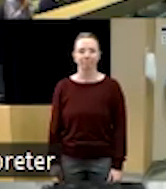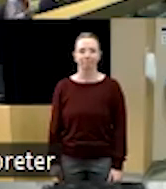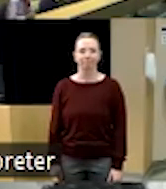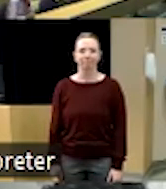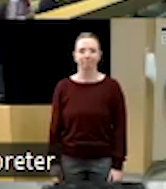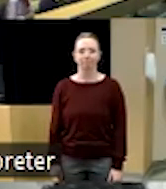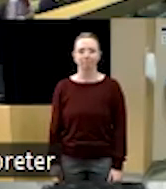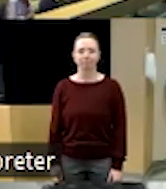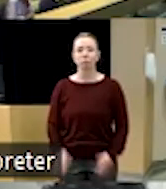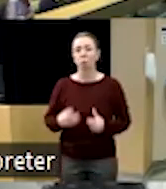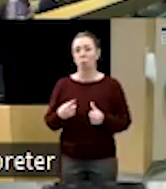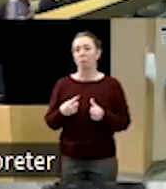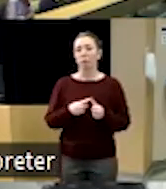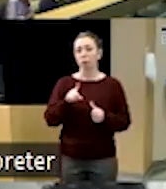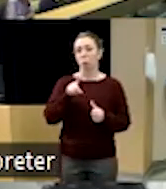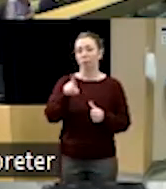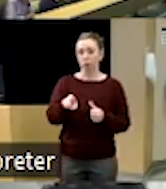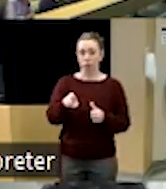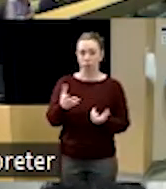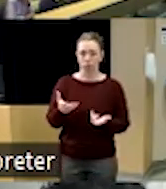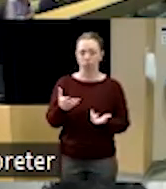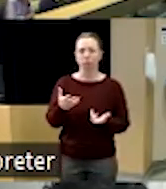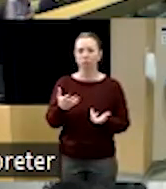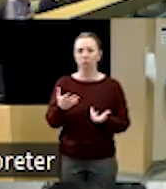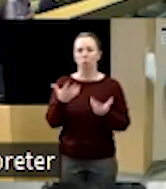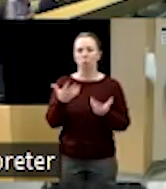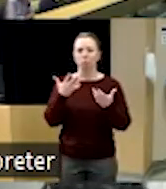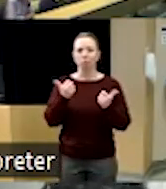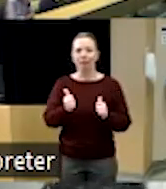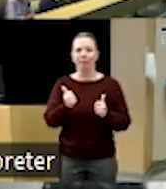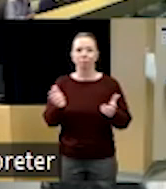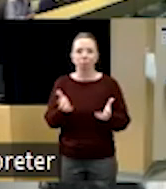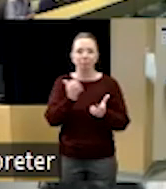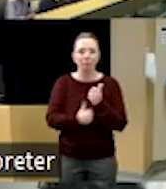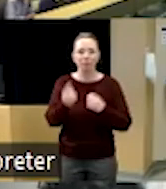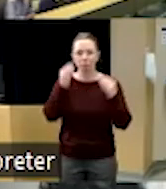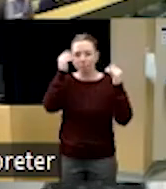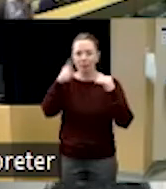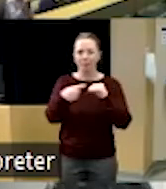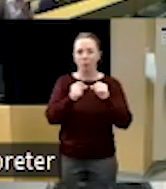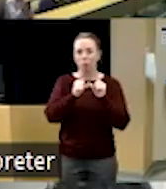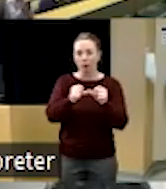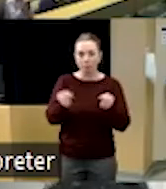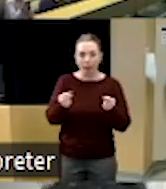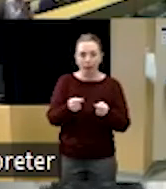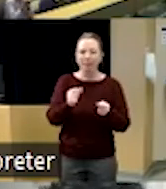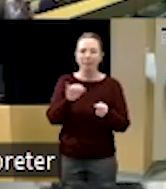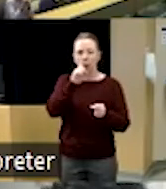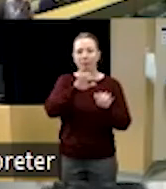um so the first question is just to get everybody on board is what are your associations with chronic pain you could just type it in in your smartphone